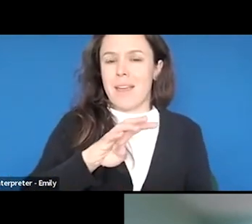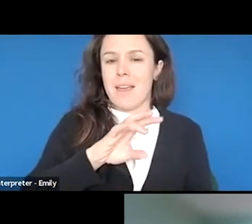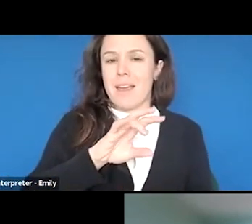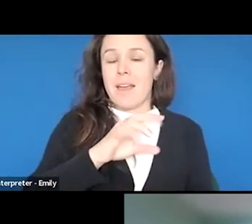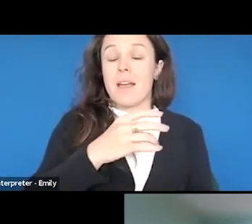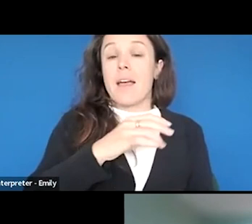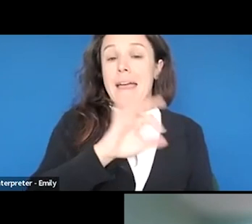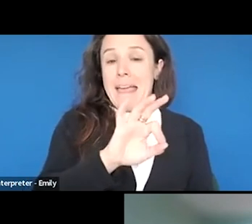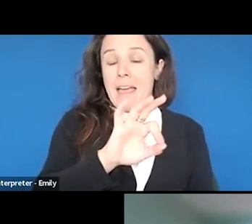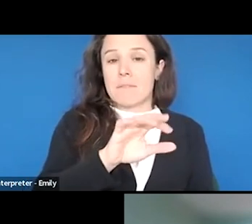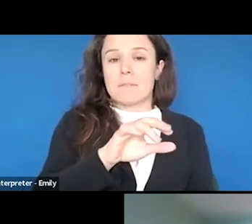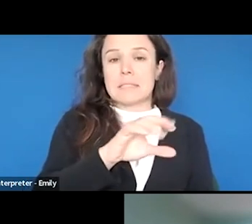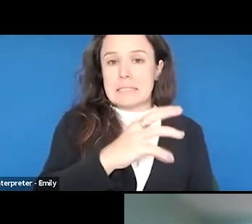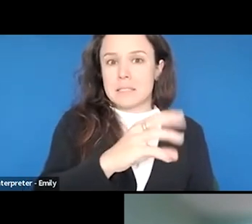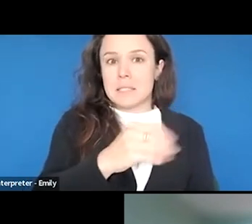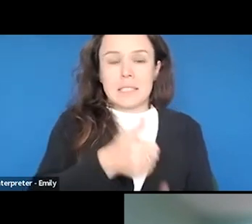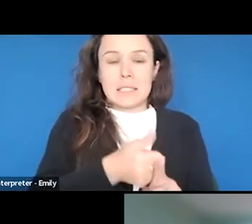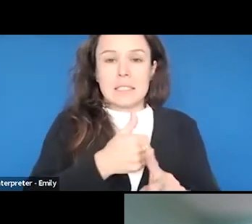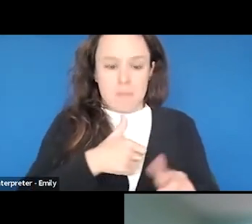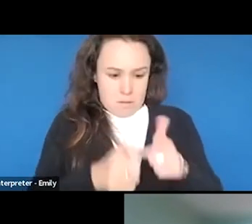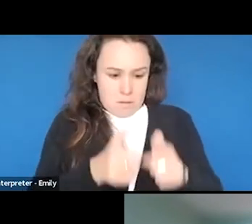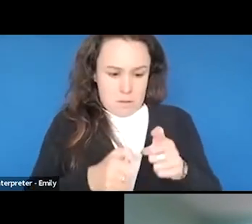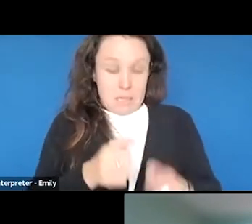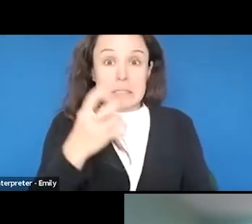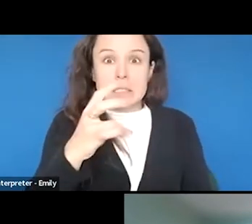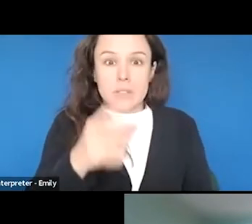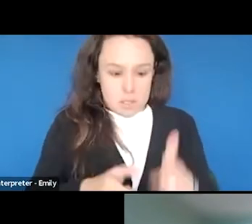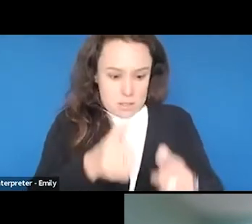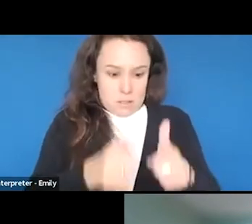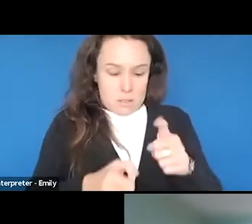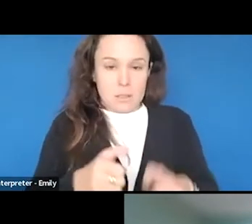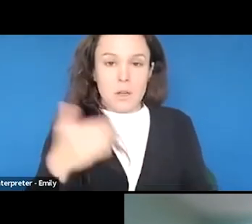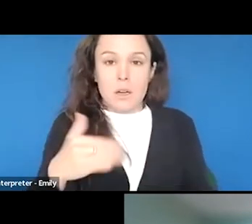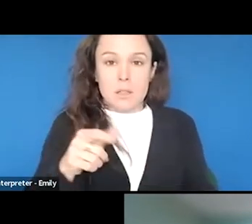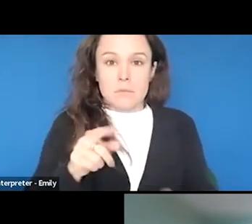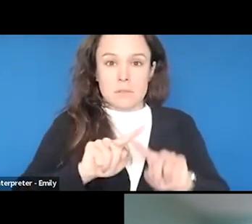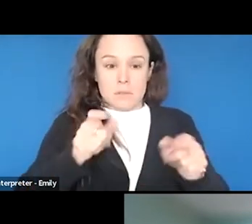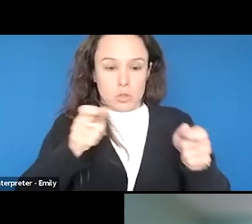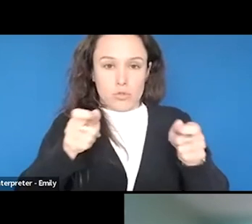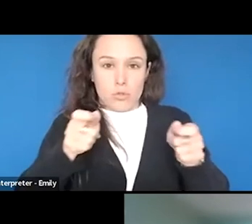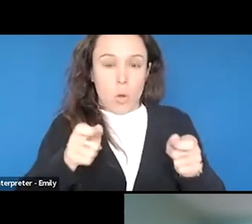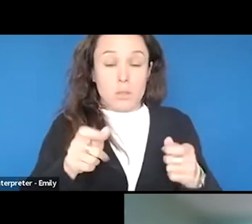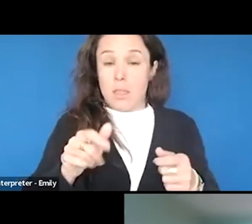joystick because that human connection is so rapid, so effective and that a voice interface